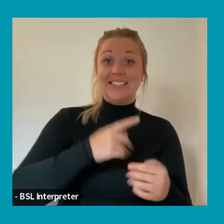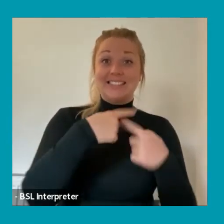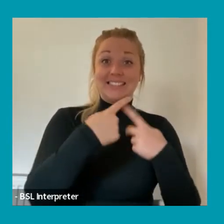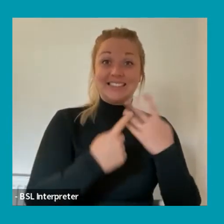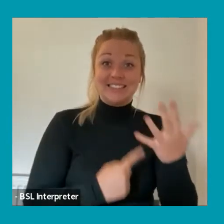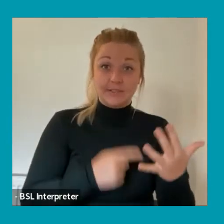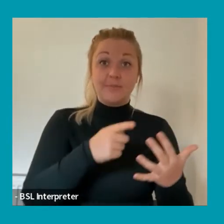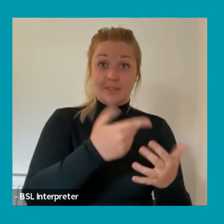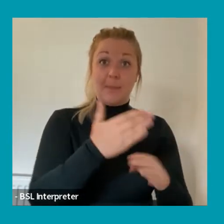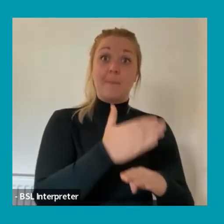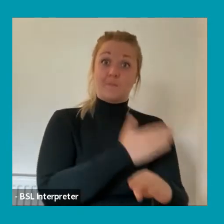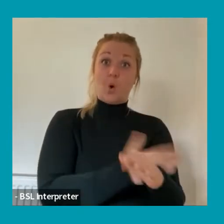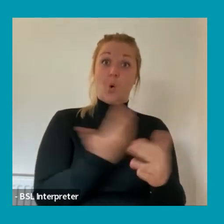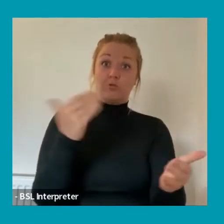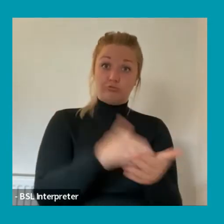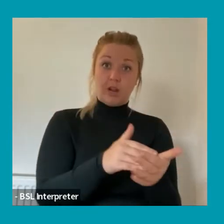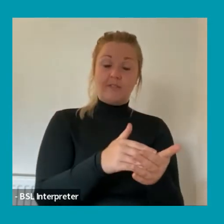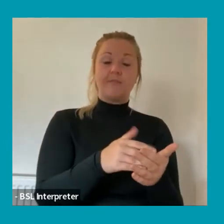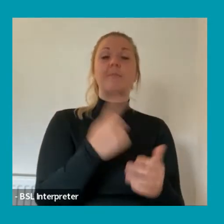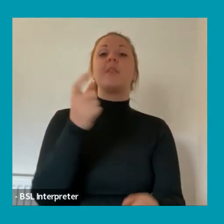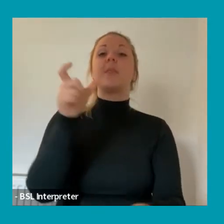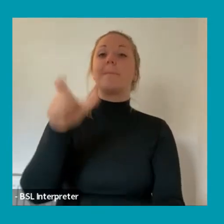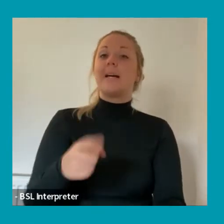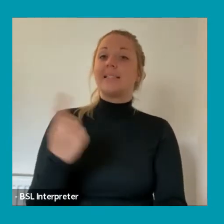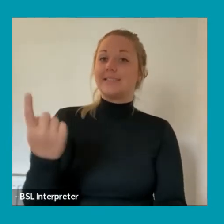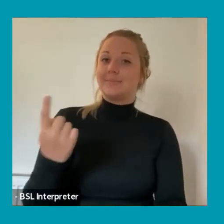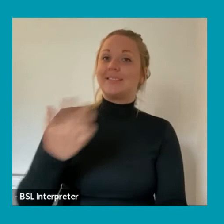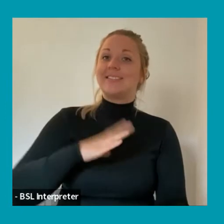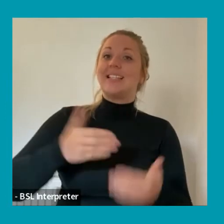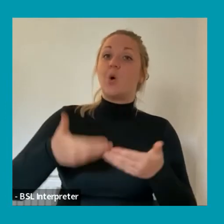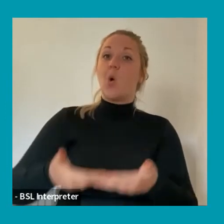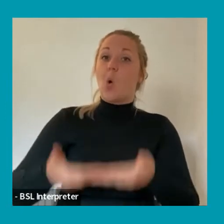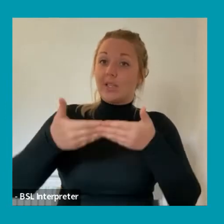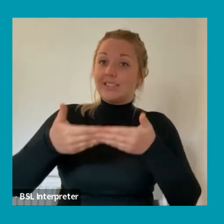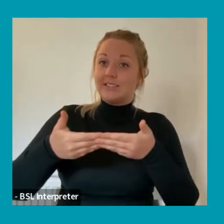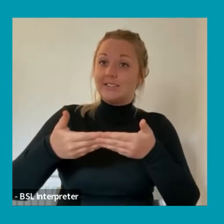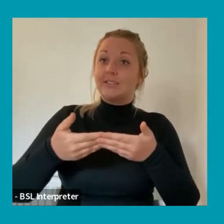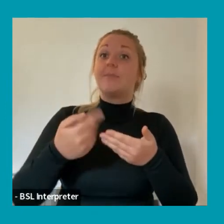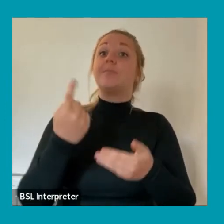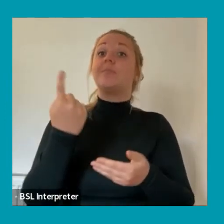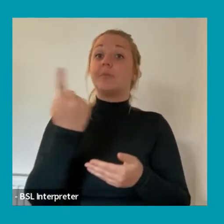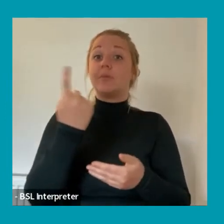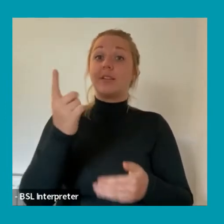The person who needed the hoist, had a hoist. But no heating.